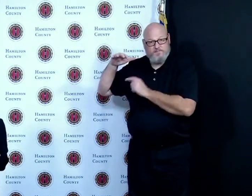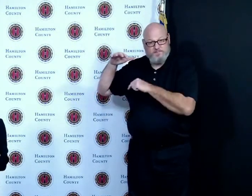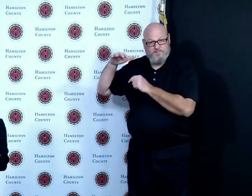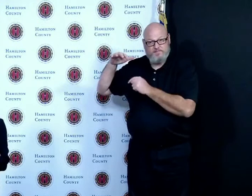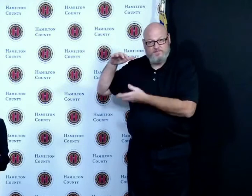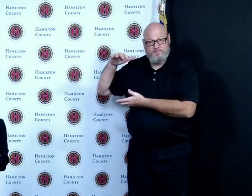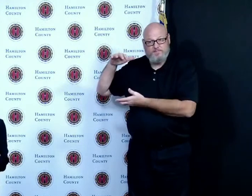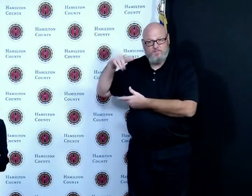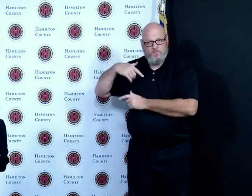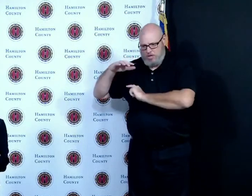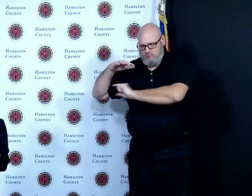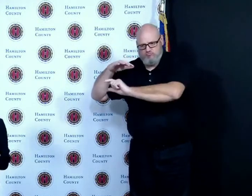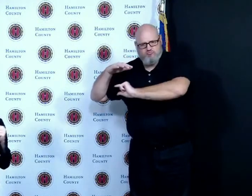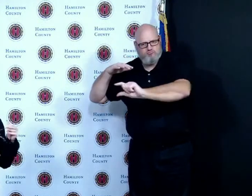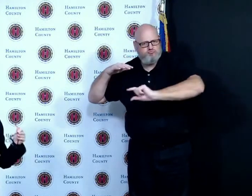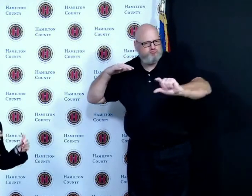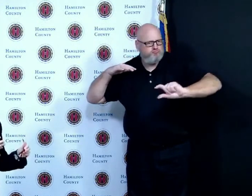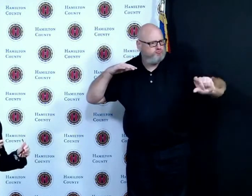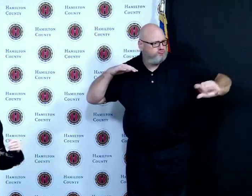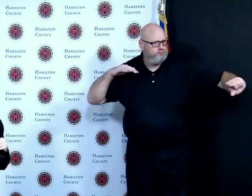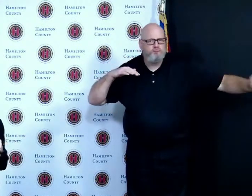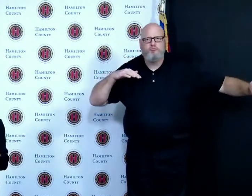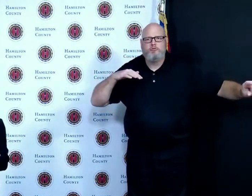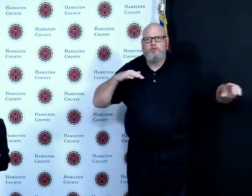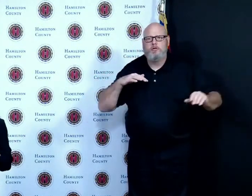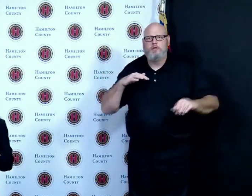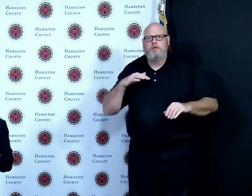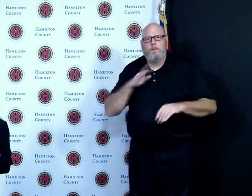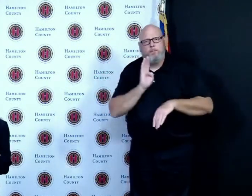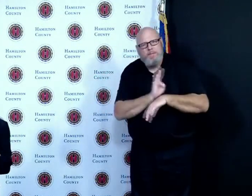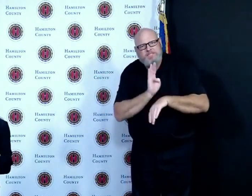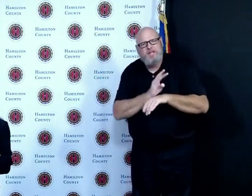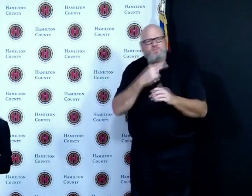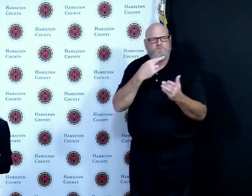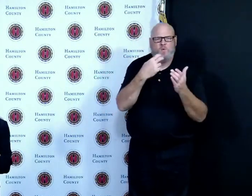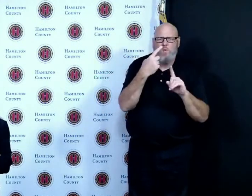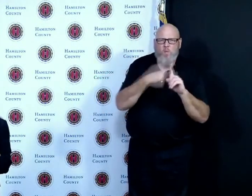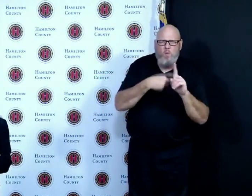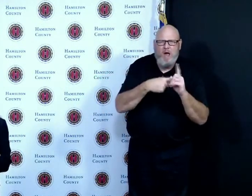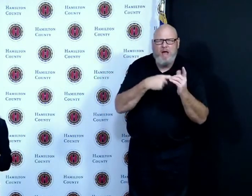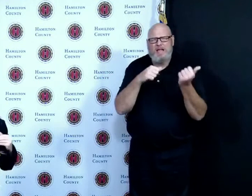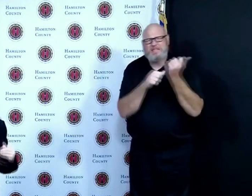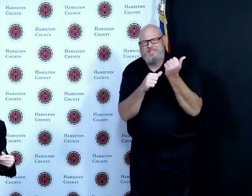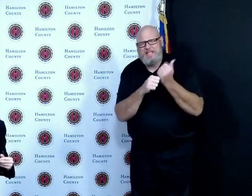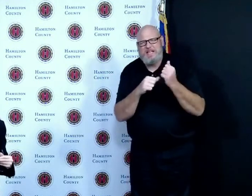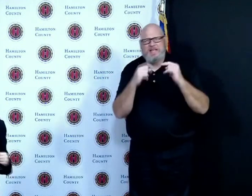sites throughout the county and is very accessible most results are turning around within one day so